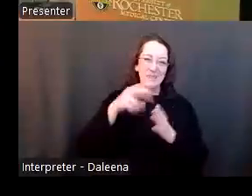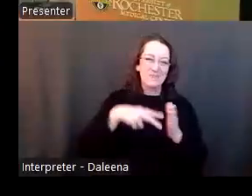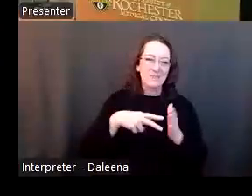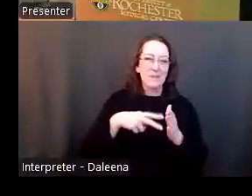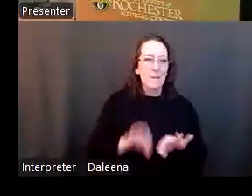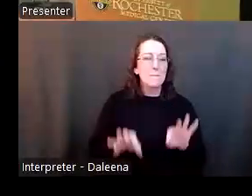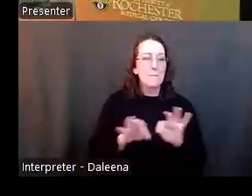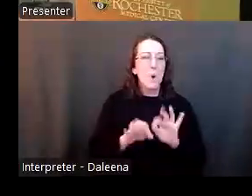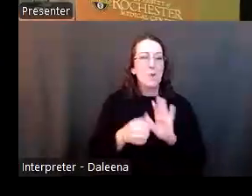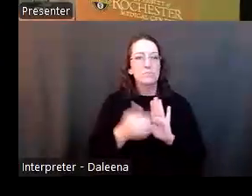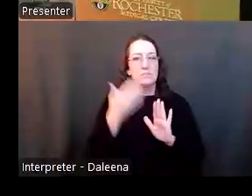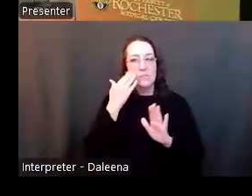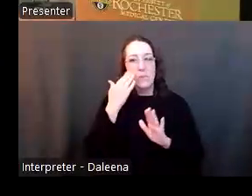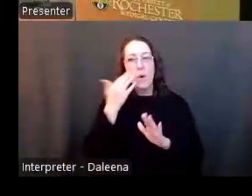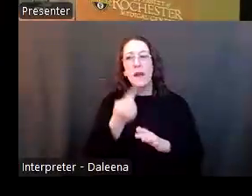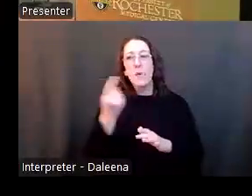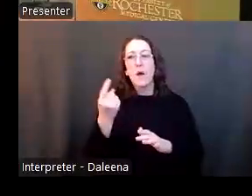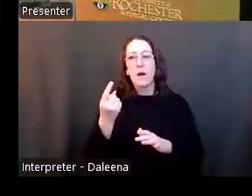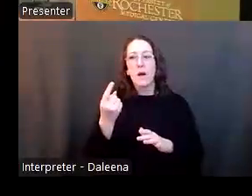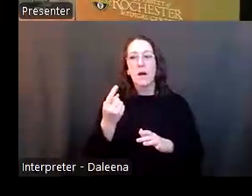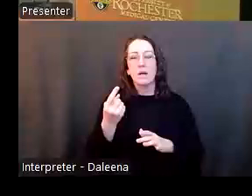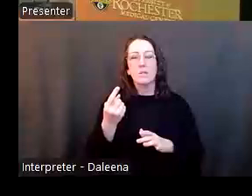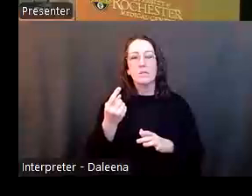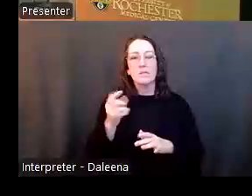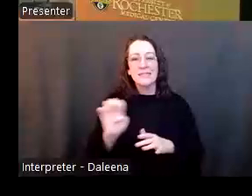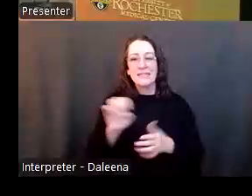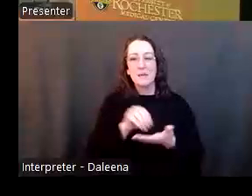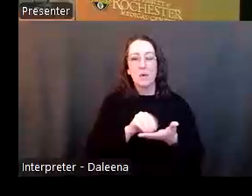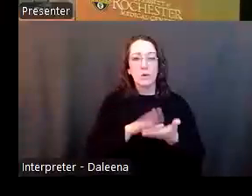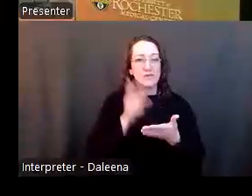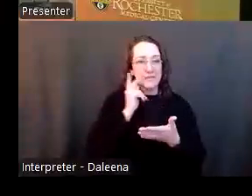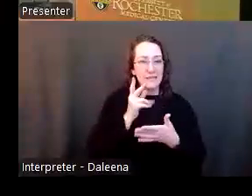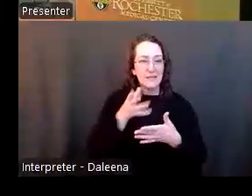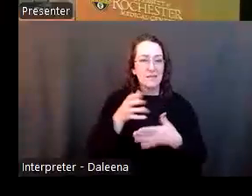see you know anyone who looks in e- record can see hospitalization summaries from patient Admissions